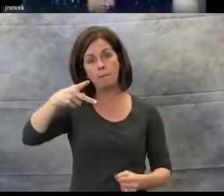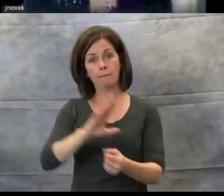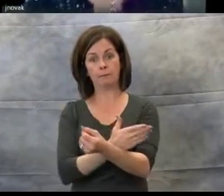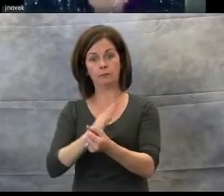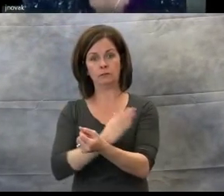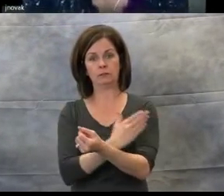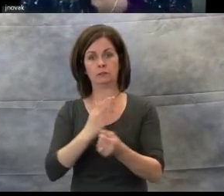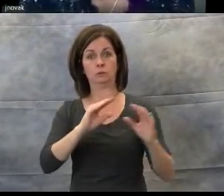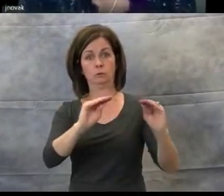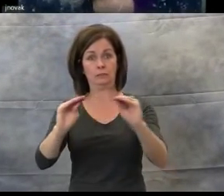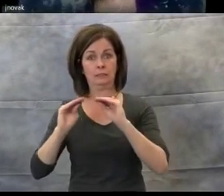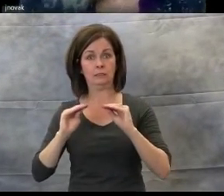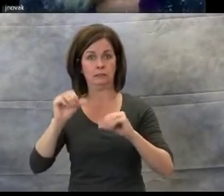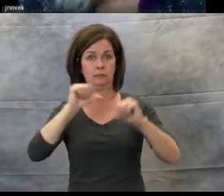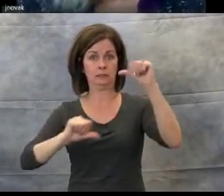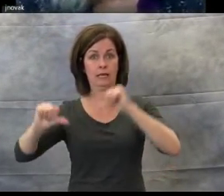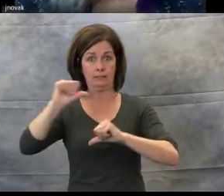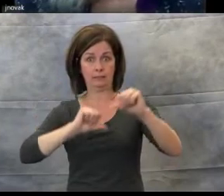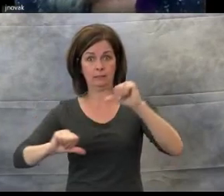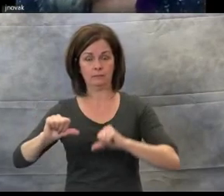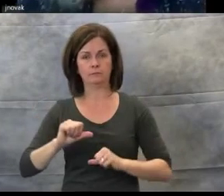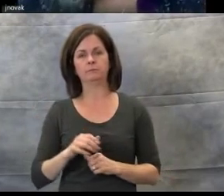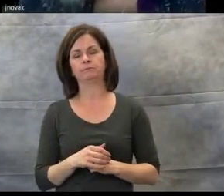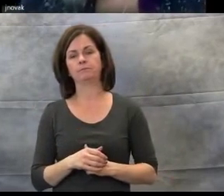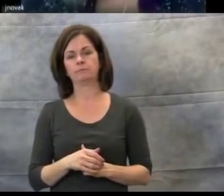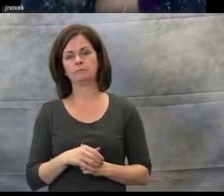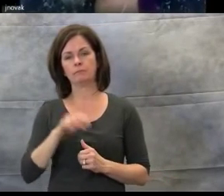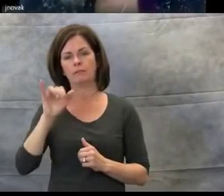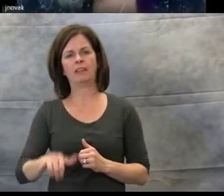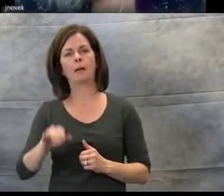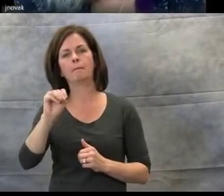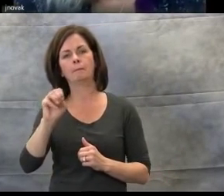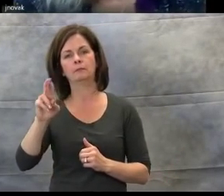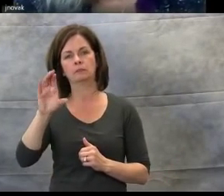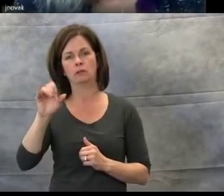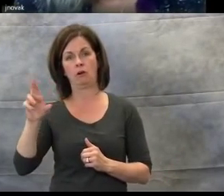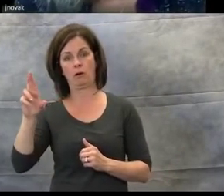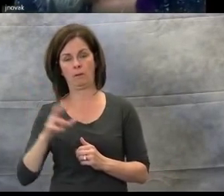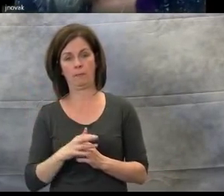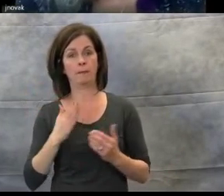Finally, my favorite resource, www.flocabulary.com